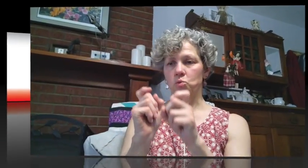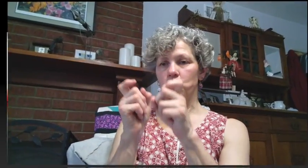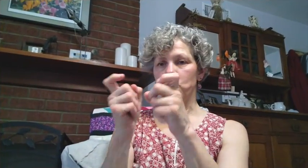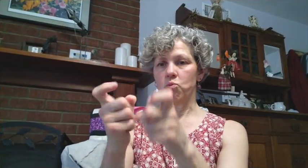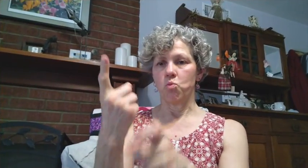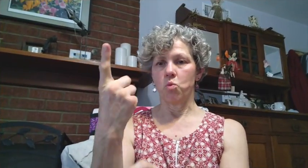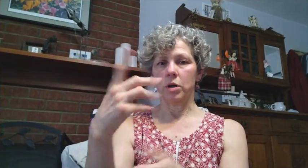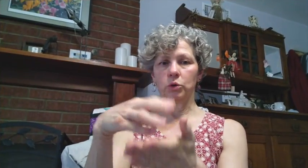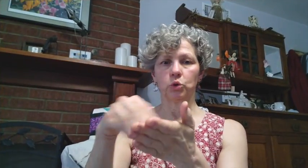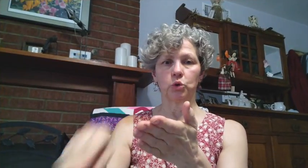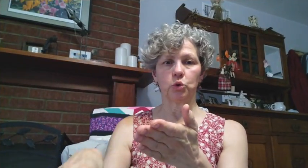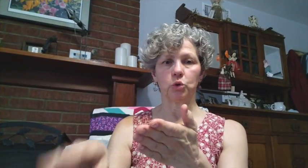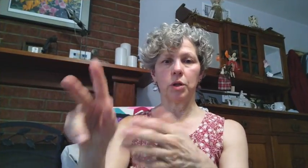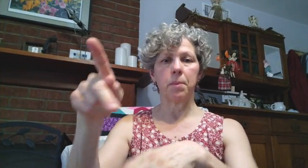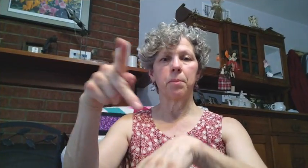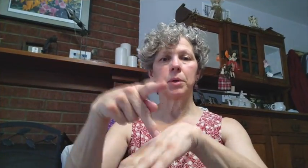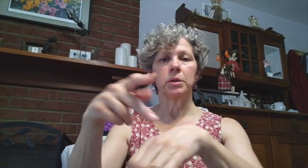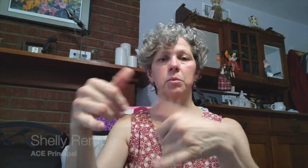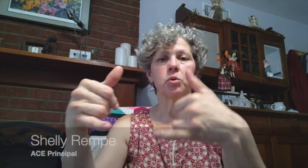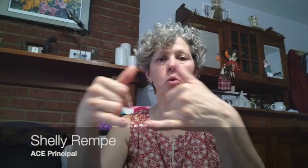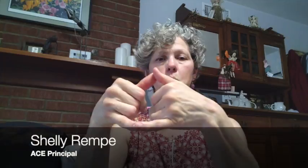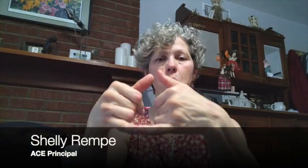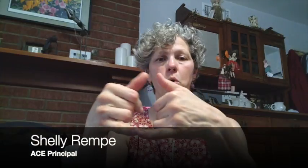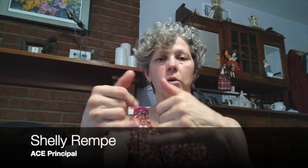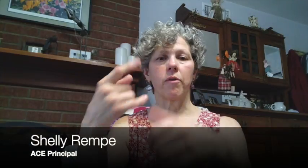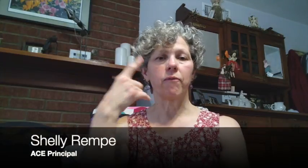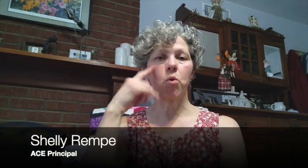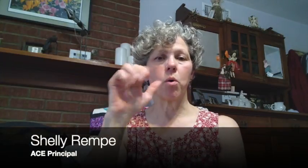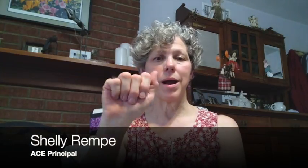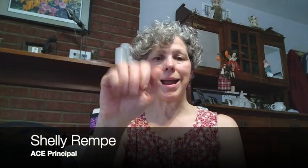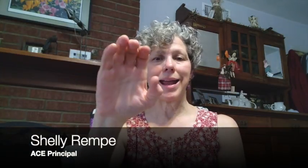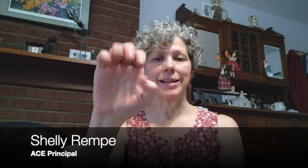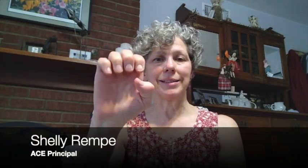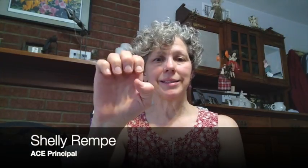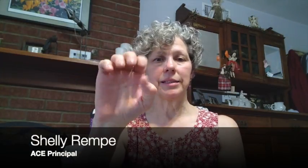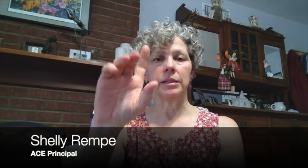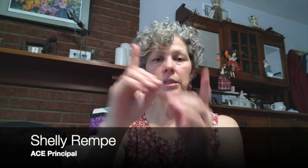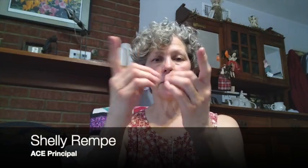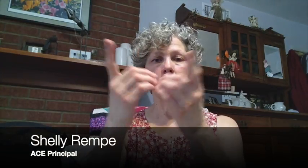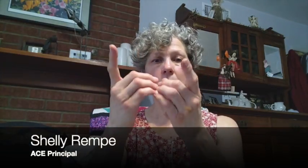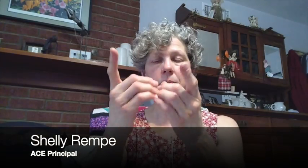Every year we select one student for the principles award in the